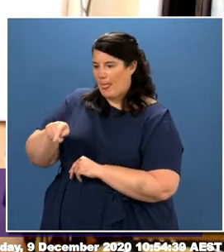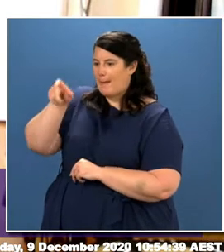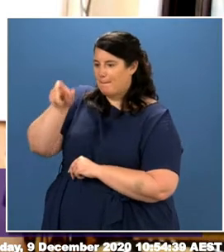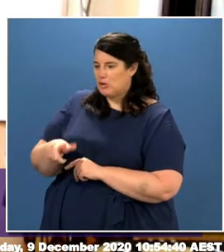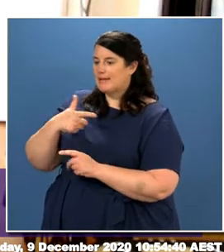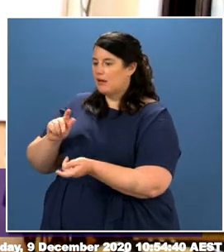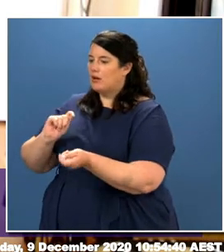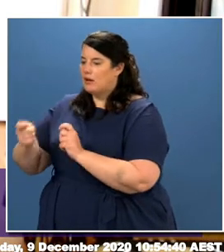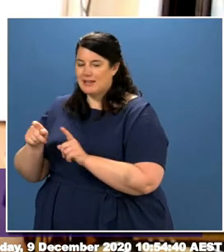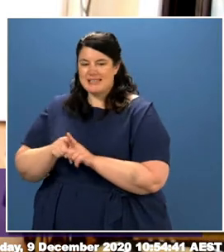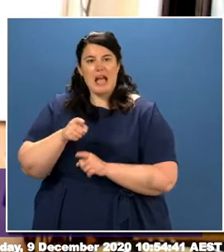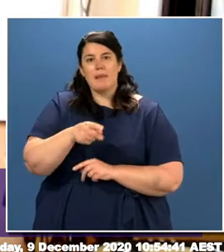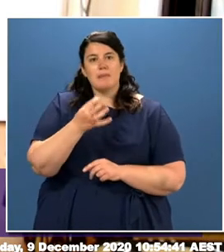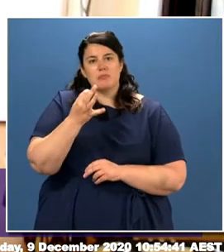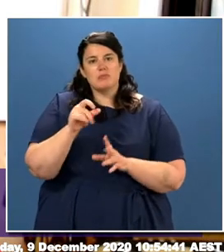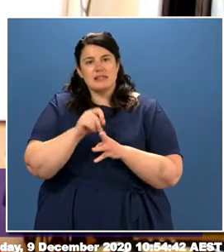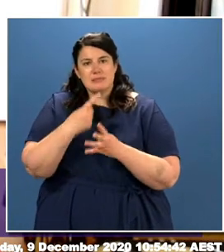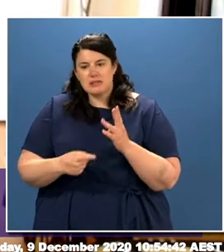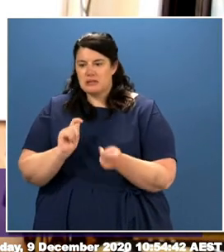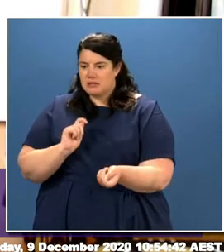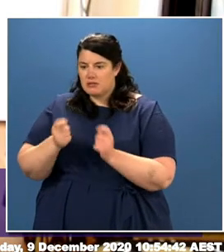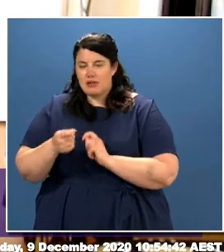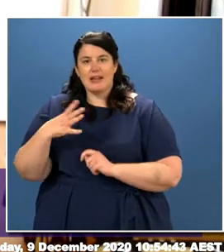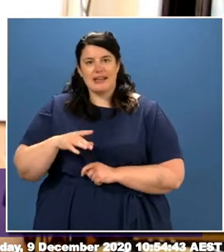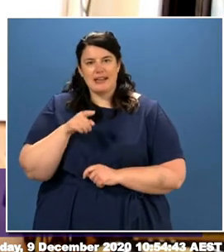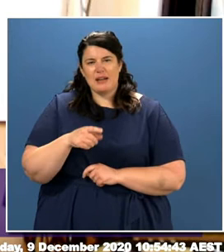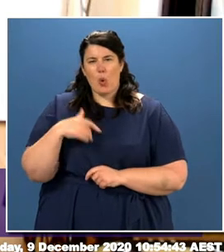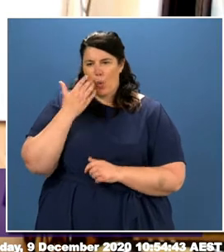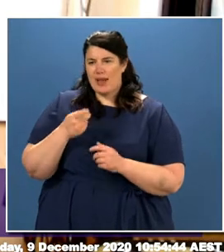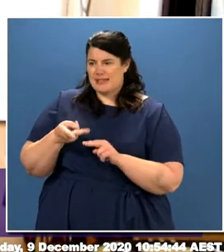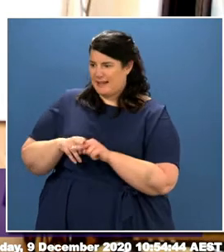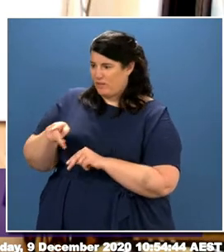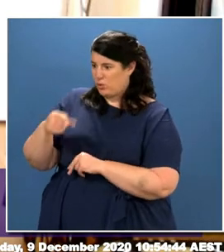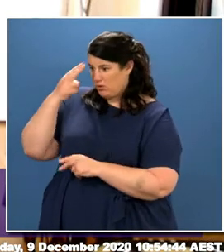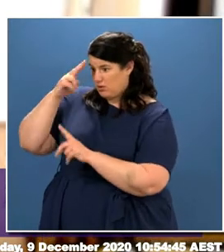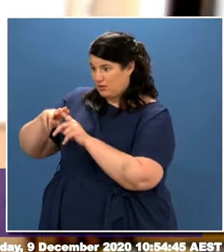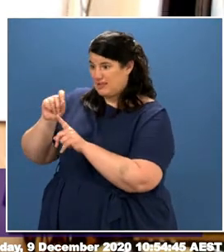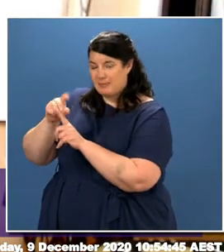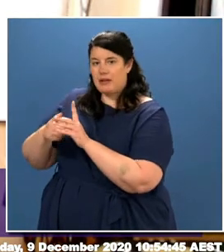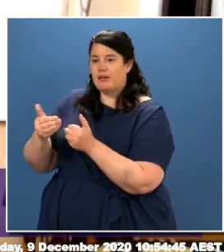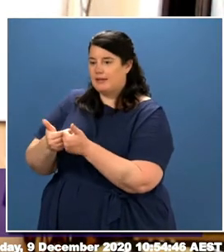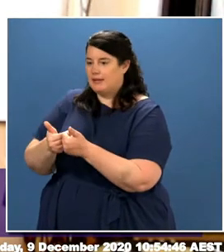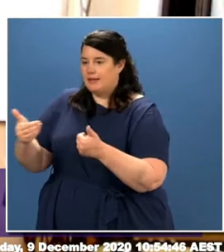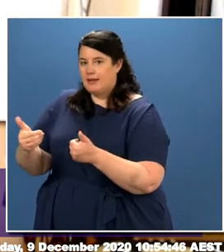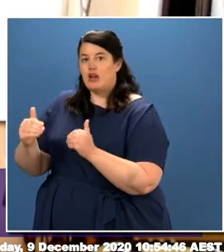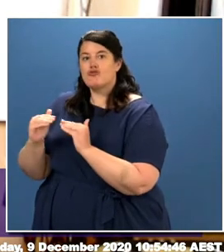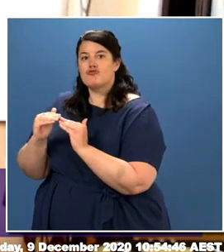I thought that was interesting because it was always been separated, "reasonable adjustments" and then "adjustments to everybody".